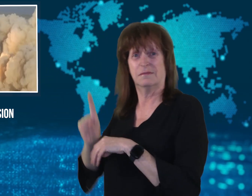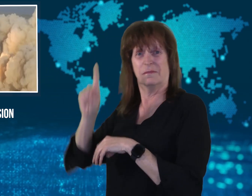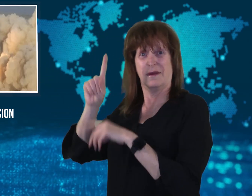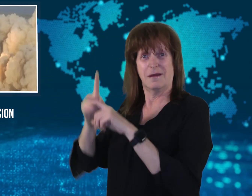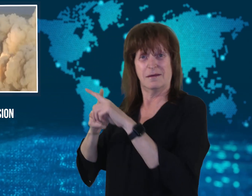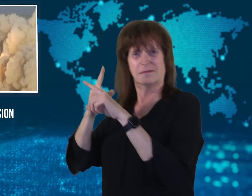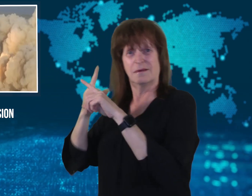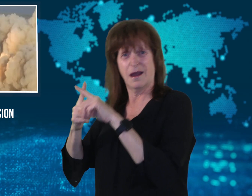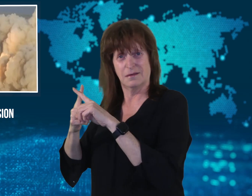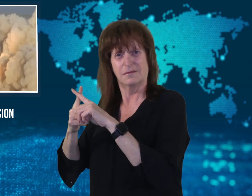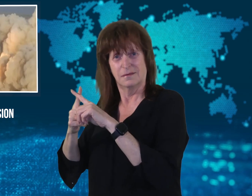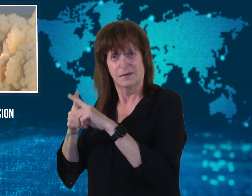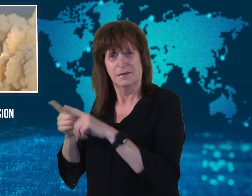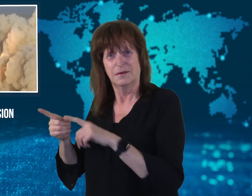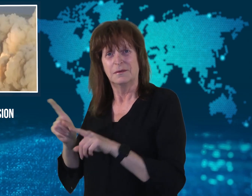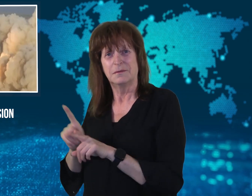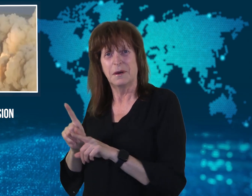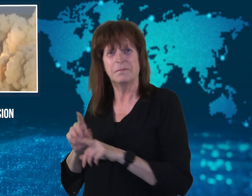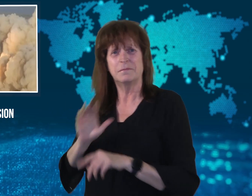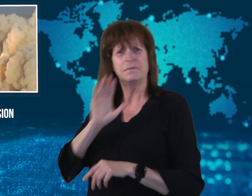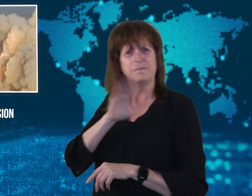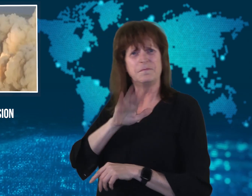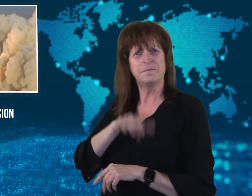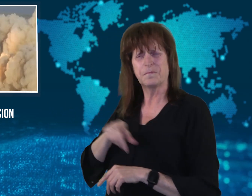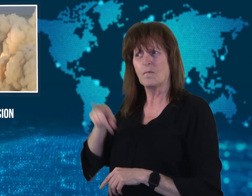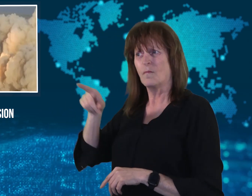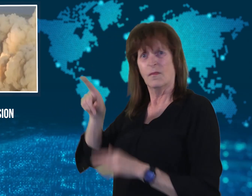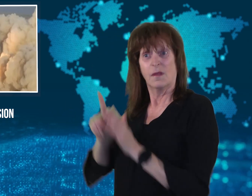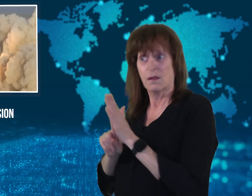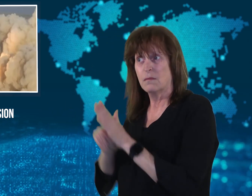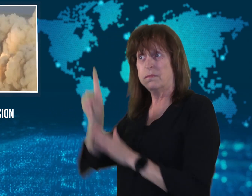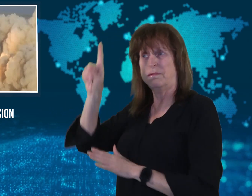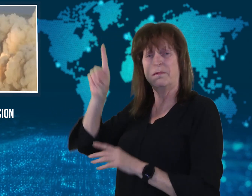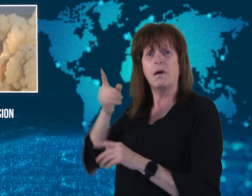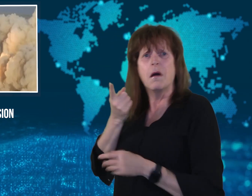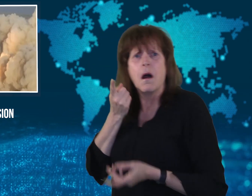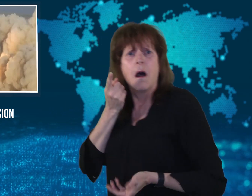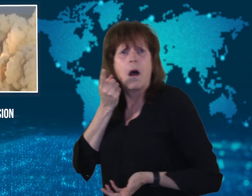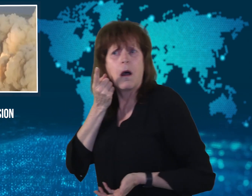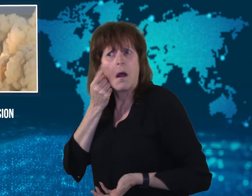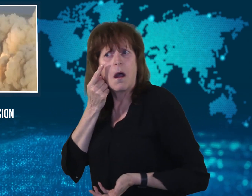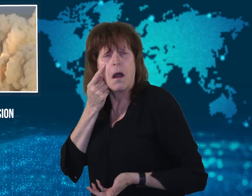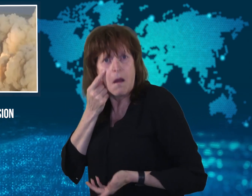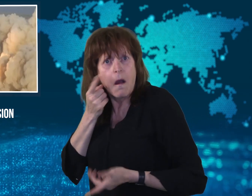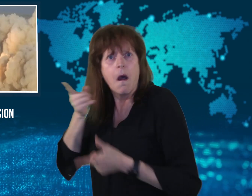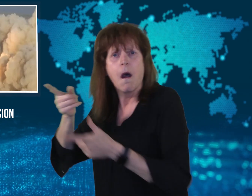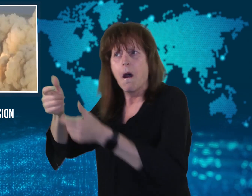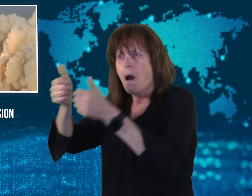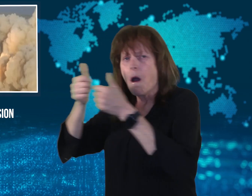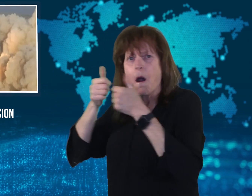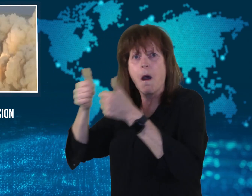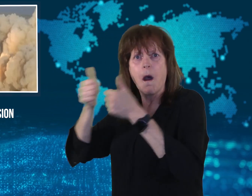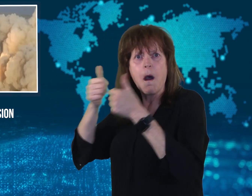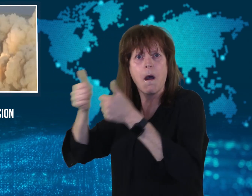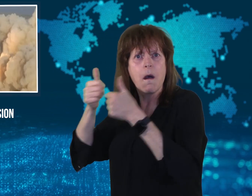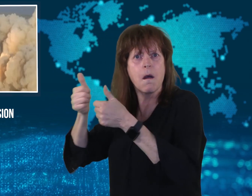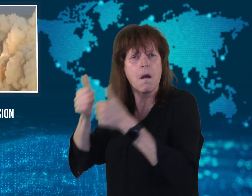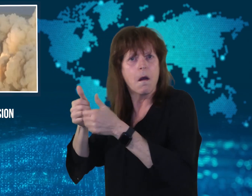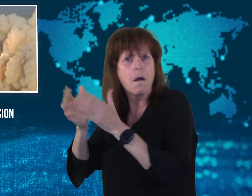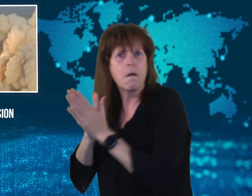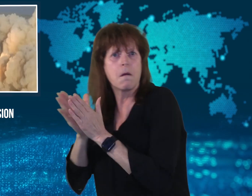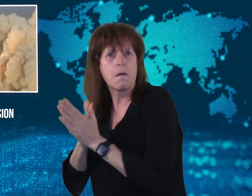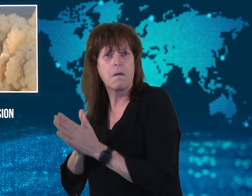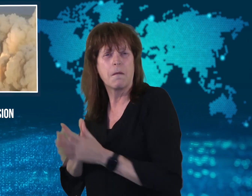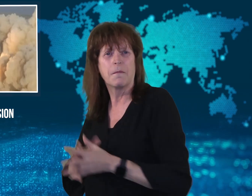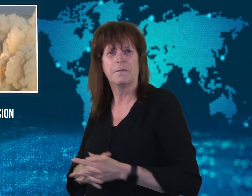When it began to fall, the flight termination system triggered it to explode.